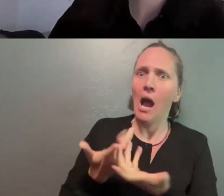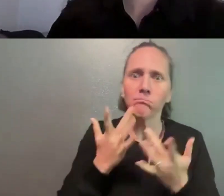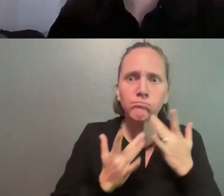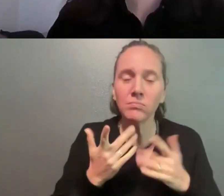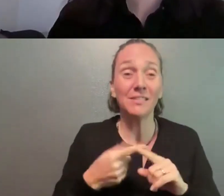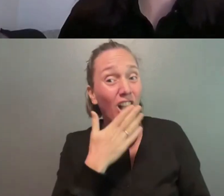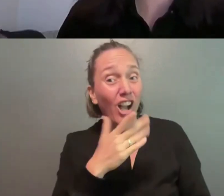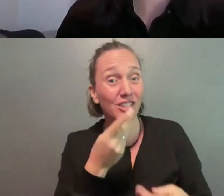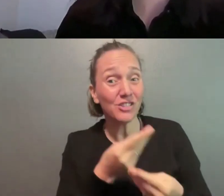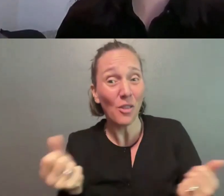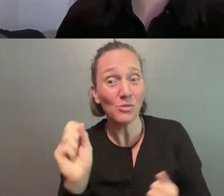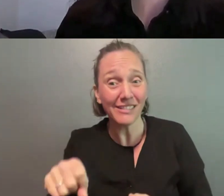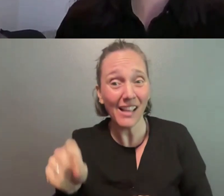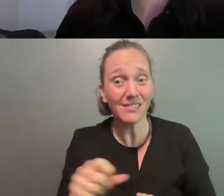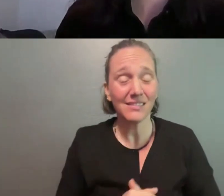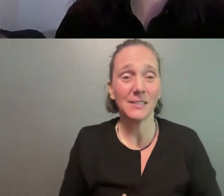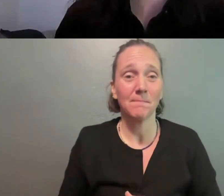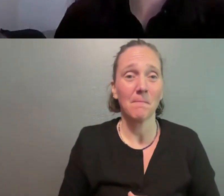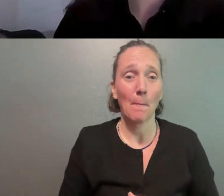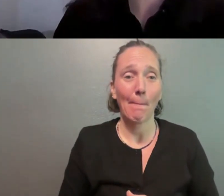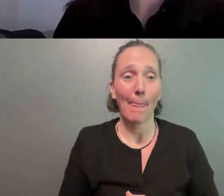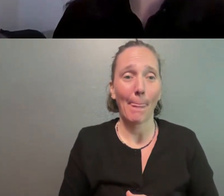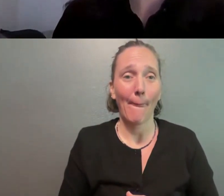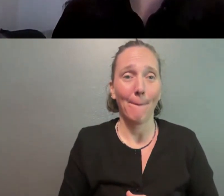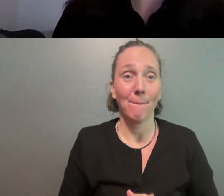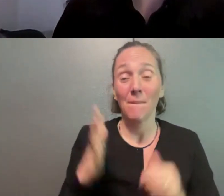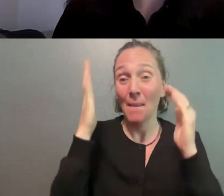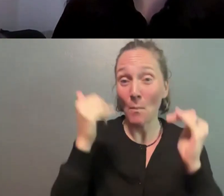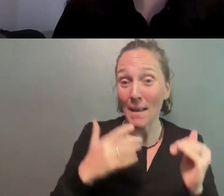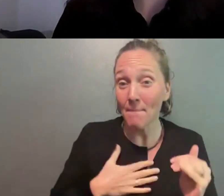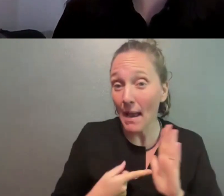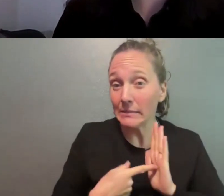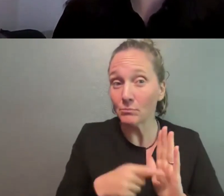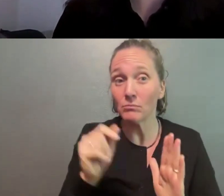and I think hopefully that my demonstration of the benefits Cliff kind of showed